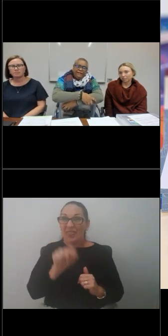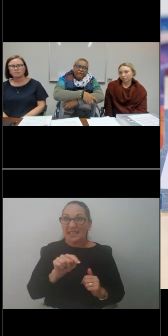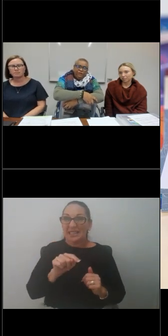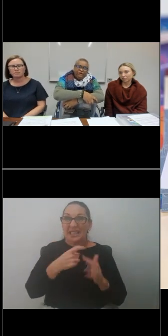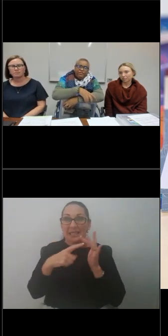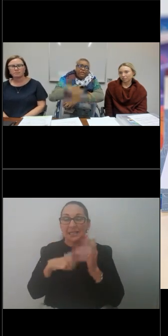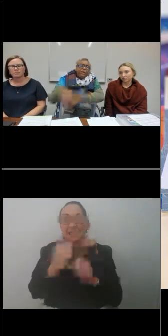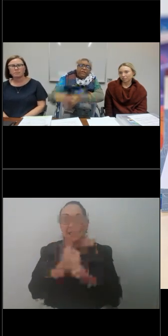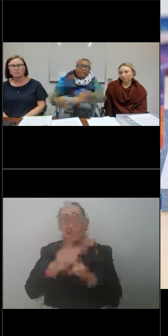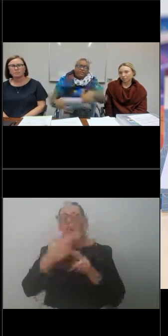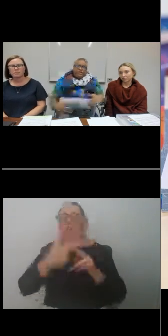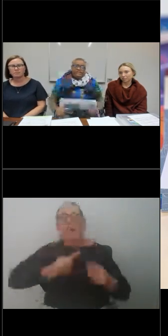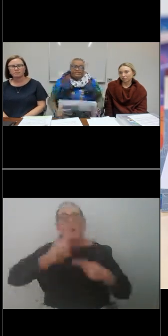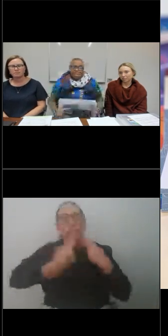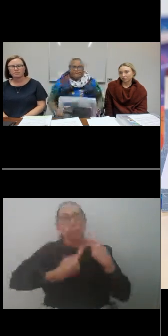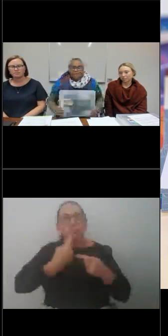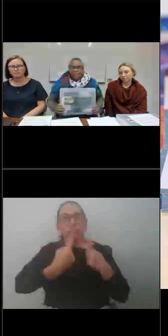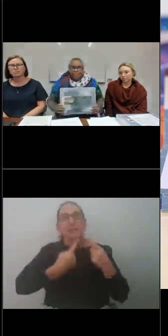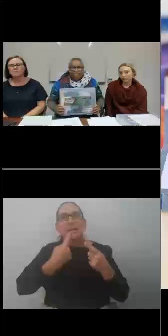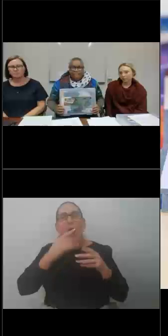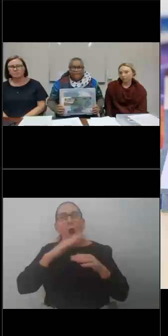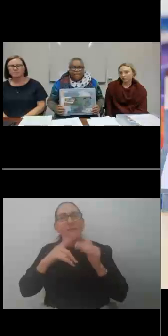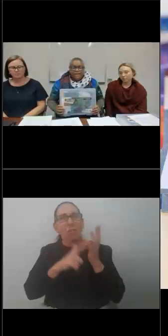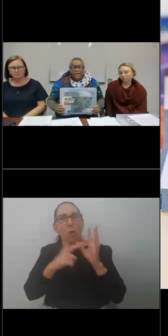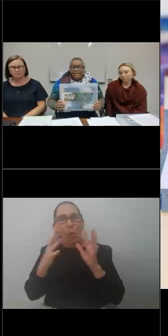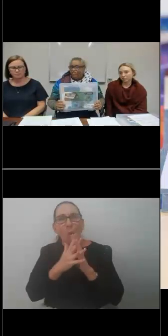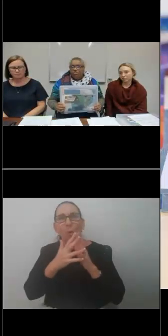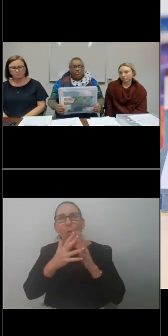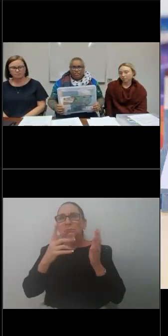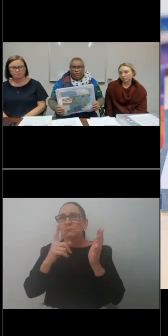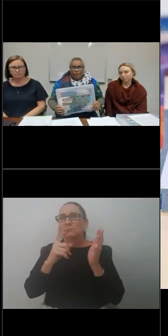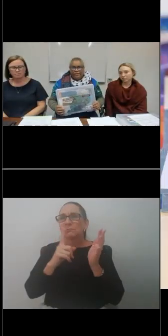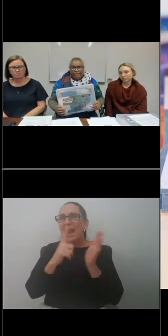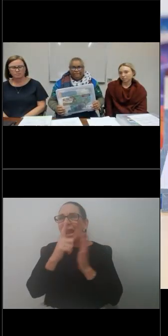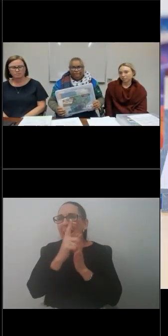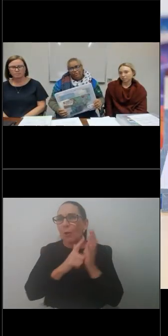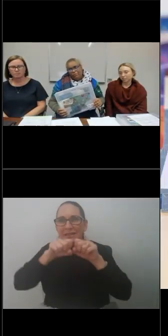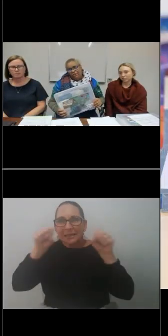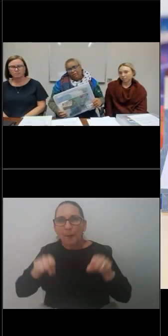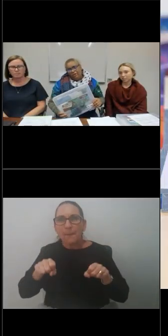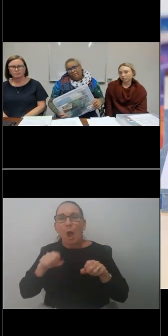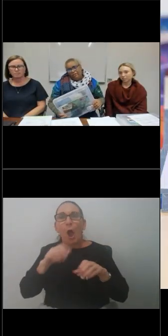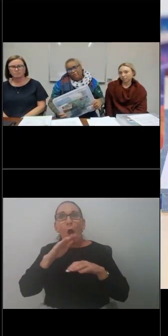language in a consistent manner okay it's not just for lawyers which is what I kind of alluded to